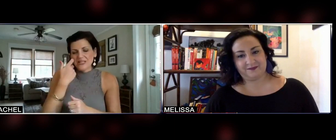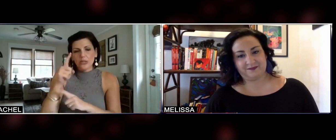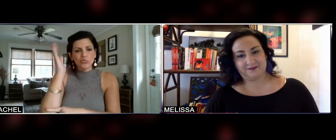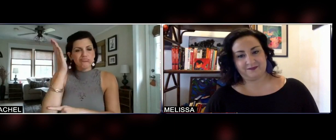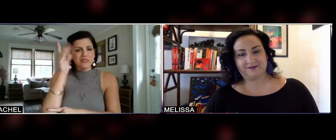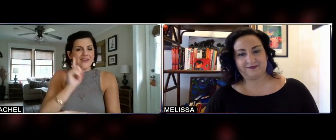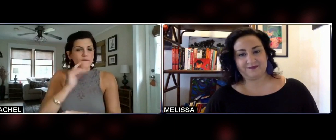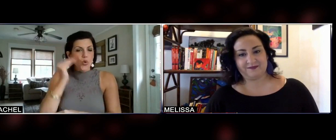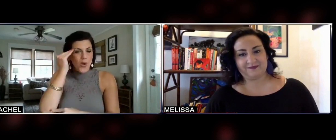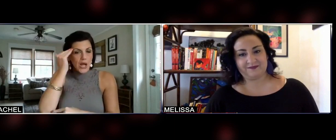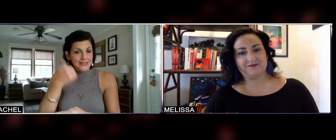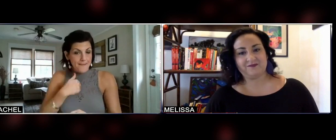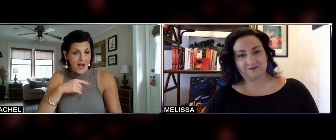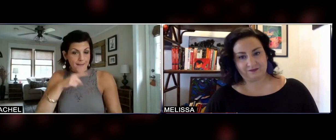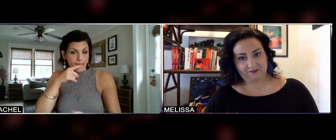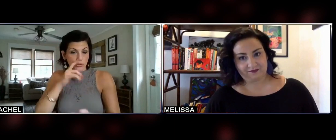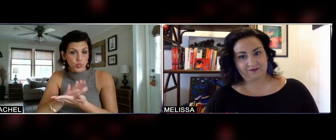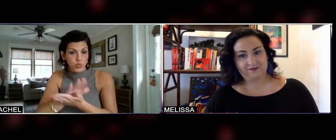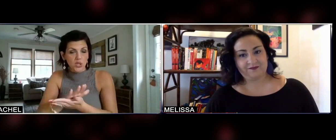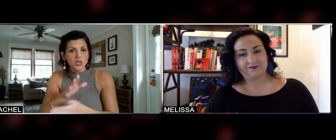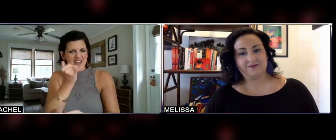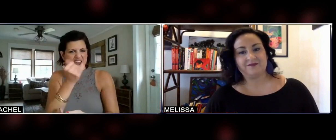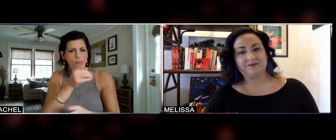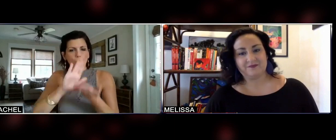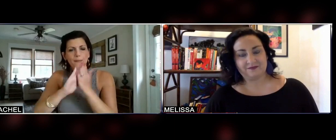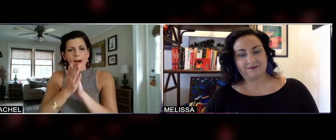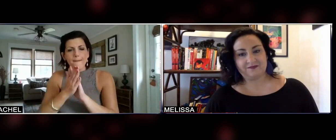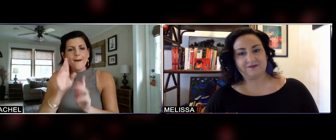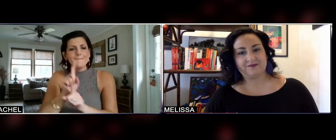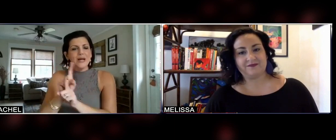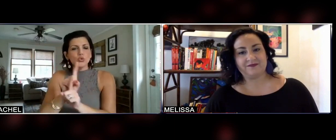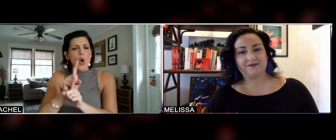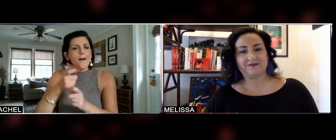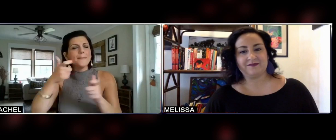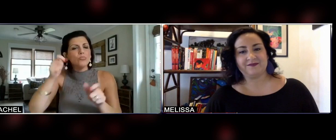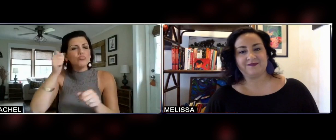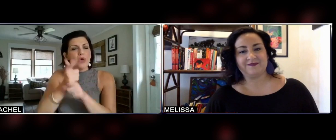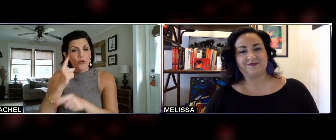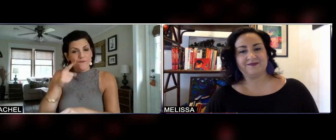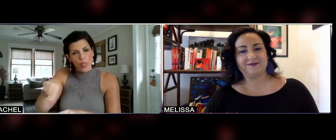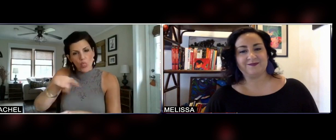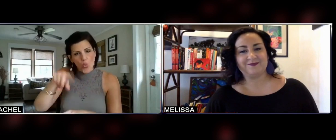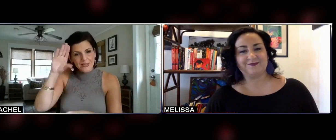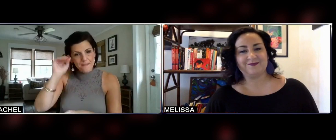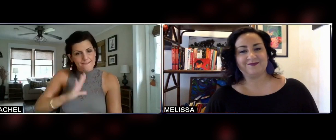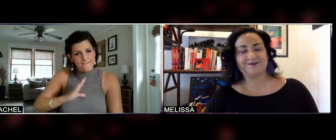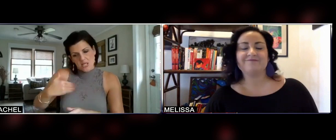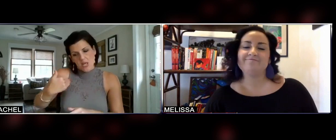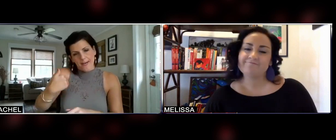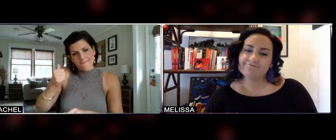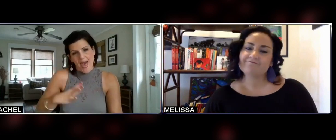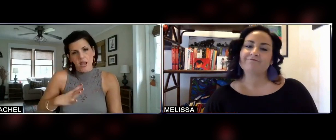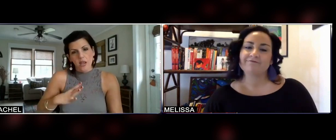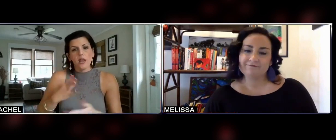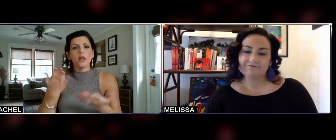My husband recently came with me to a presentation during the deaf awareness day at my public school. Now, he's becoming a mentor and a big brother for those young men.